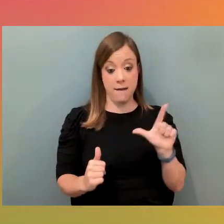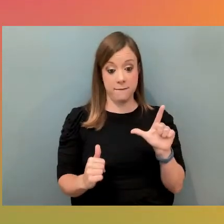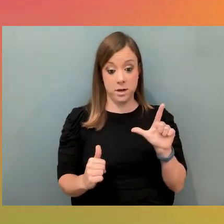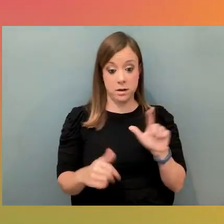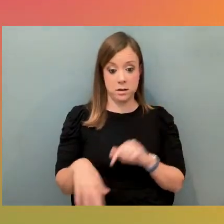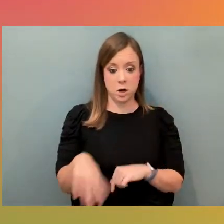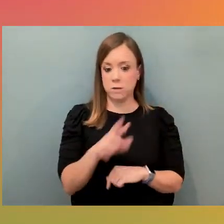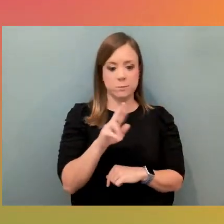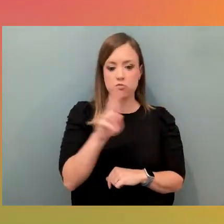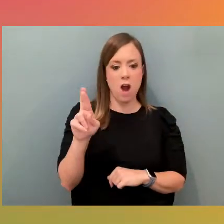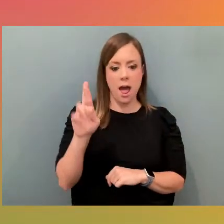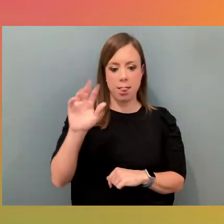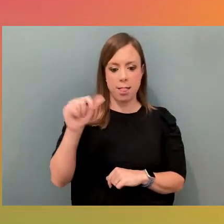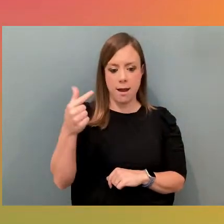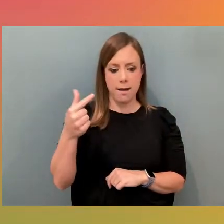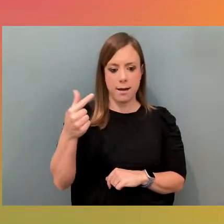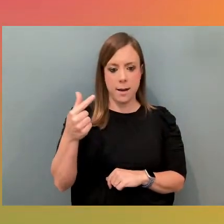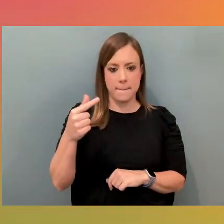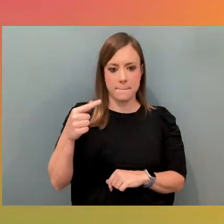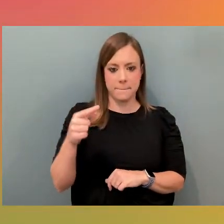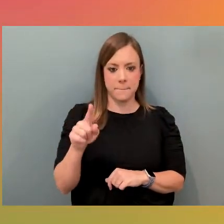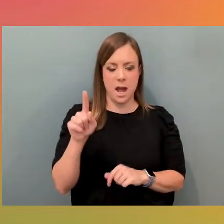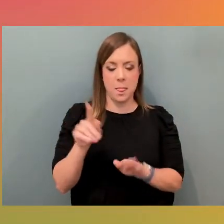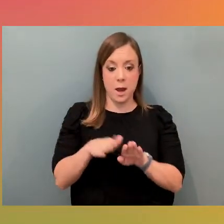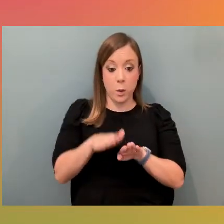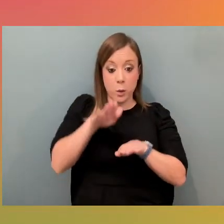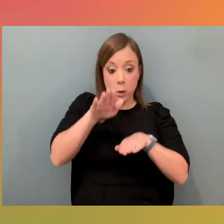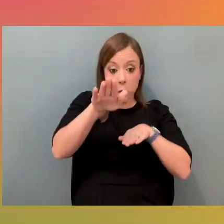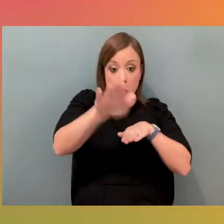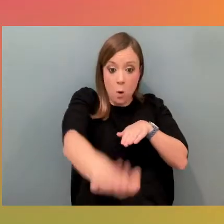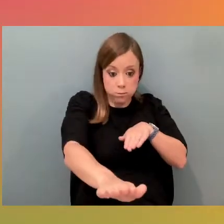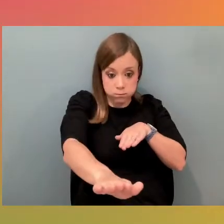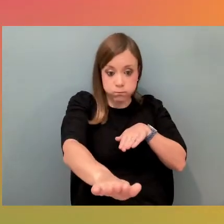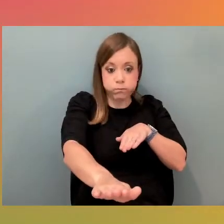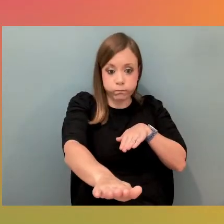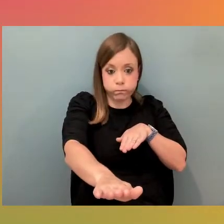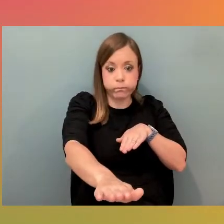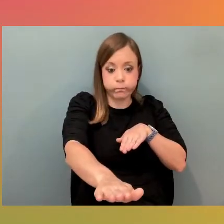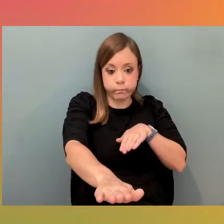LIFT THE RIGHT LEG UP AND BACK BEHIND YOU.